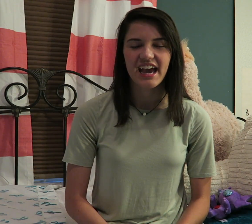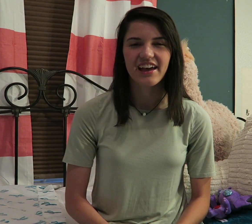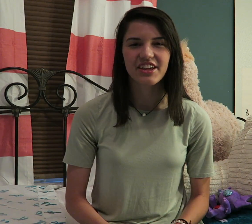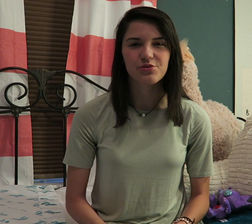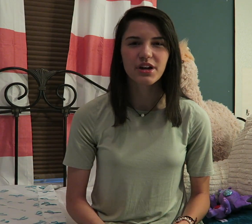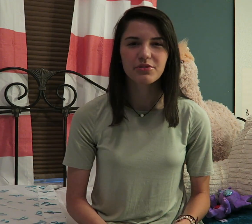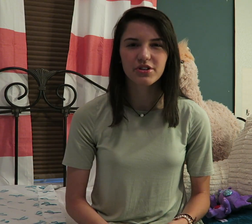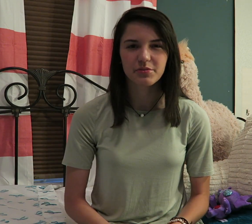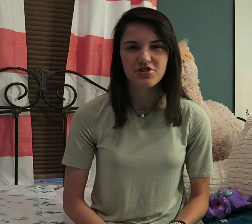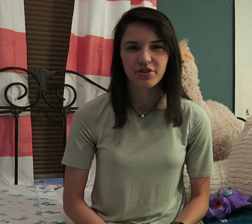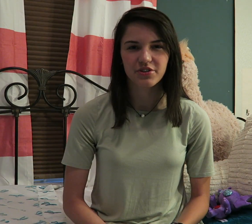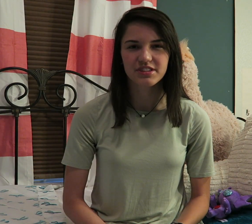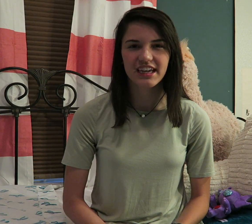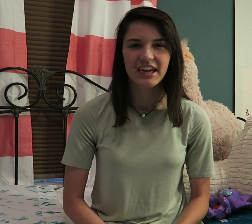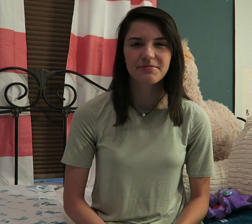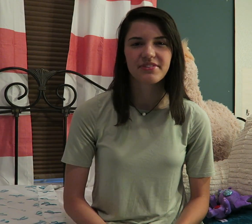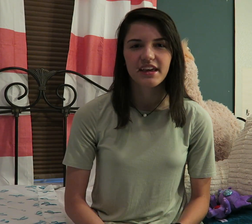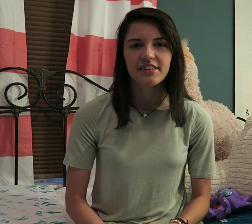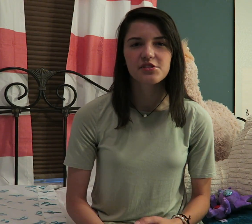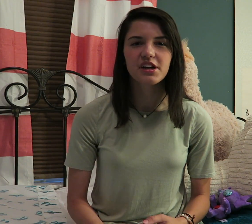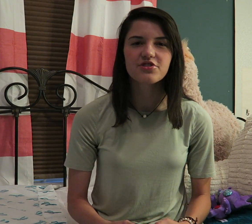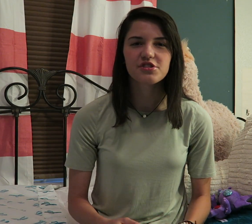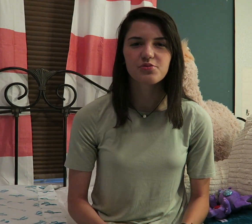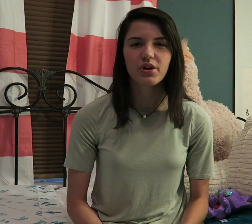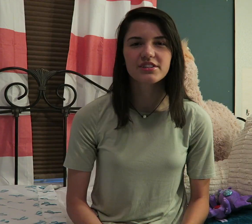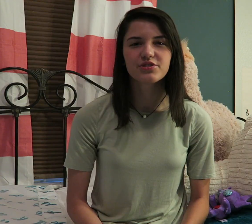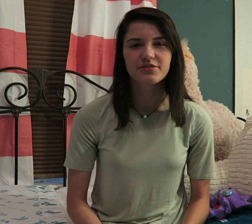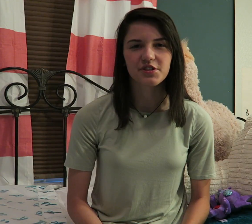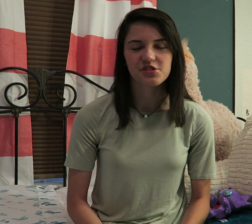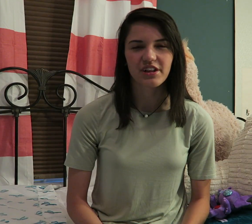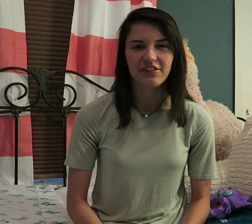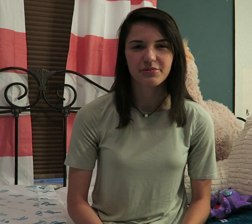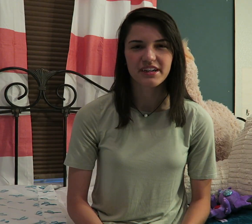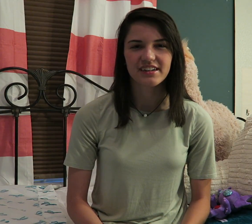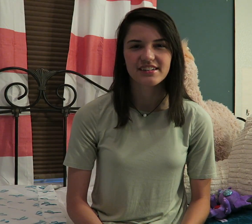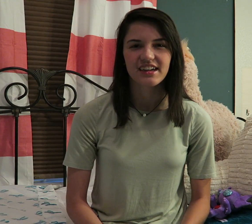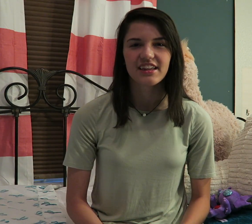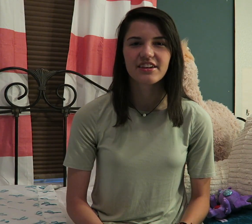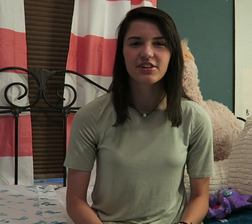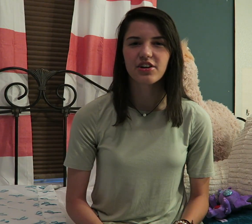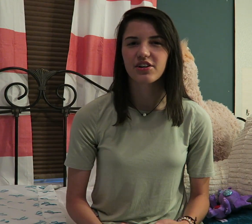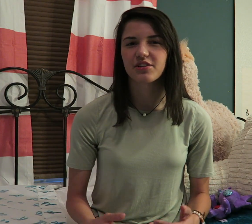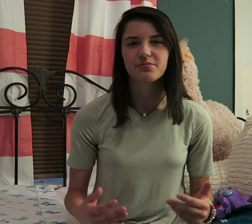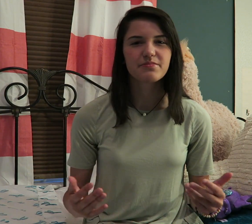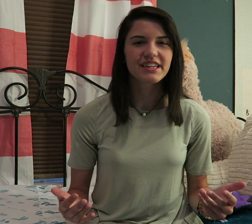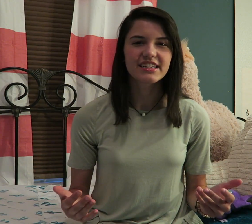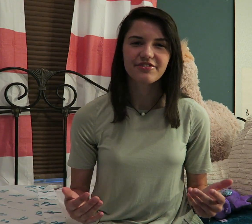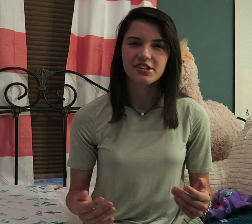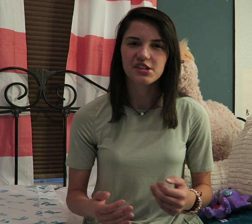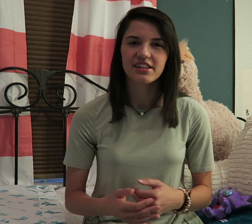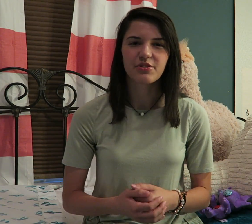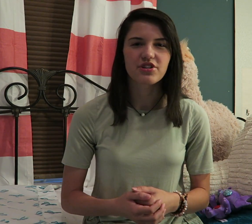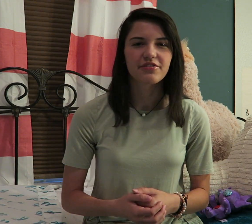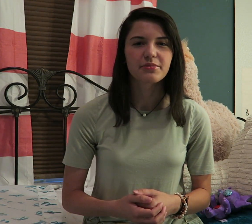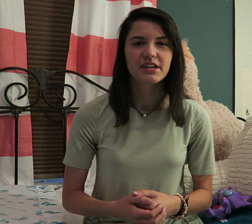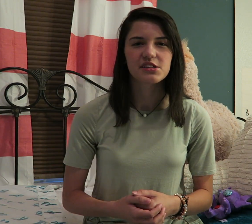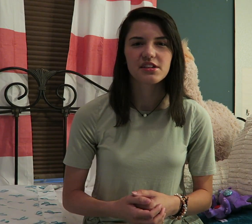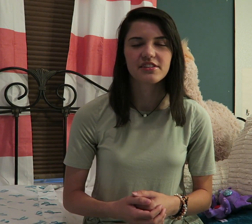That's what I'm going to be showing you today. There's not just one Universal alphabet. There are many different Sign Language alphabets.